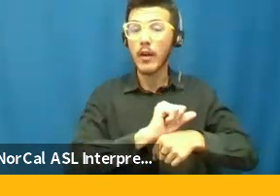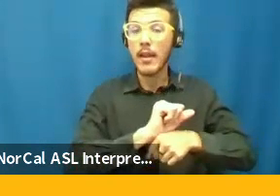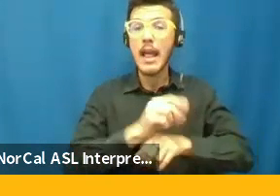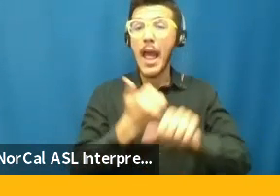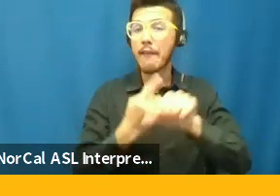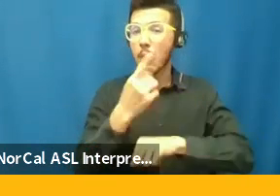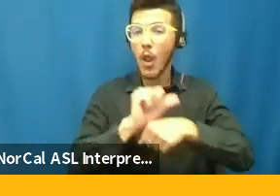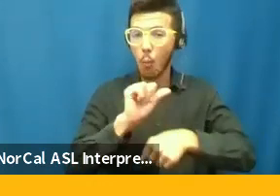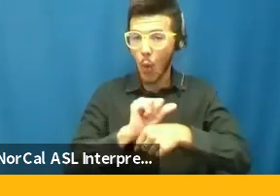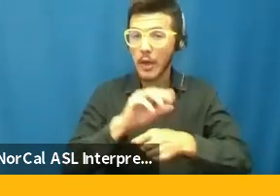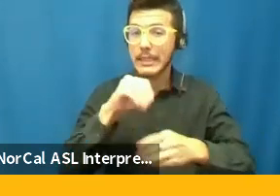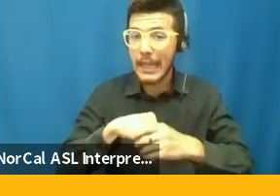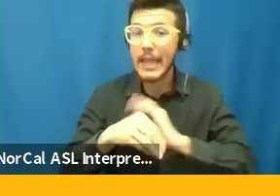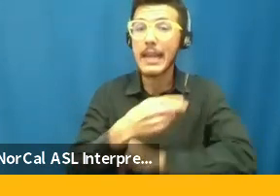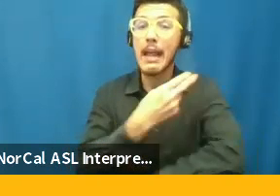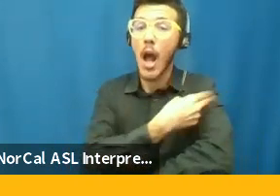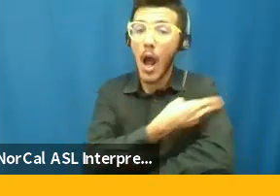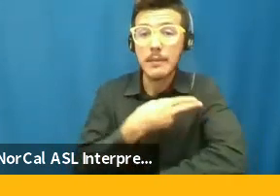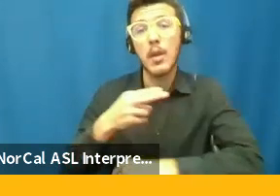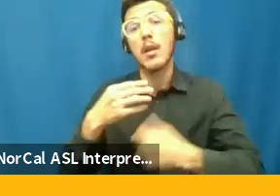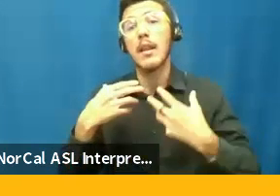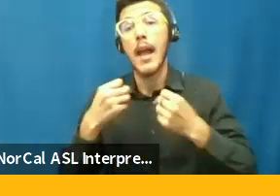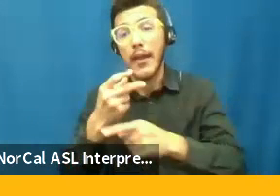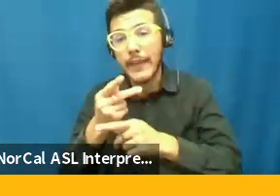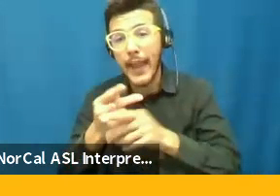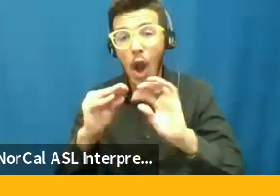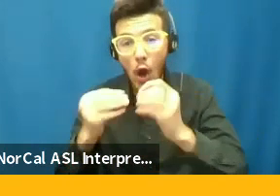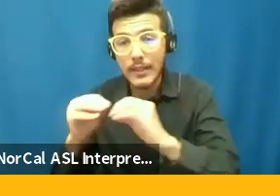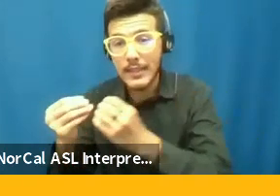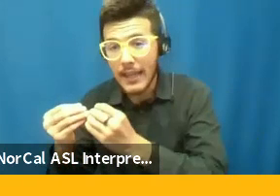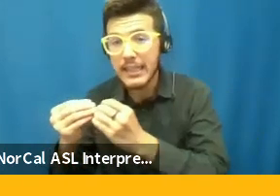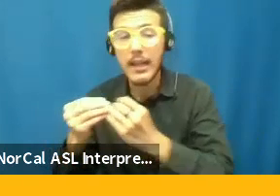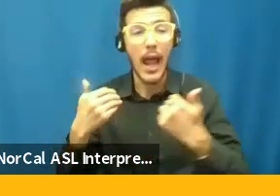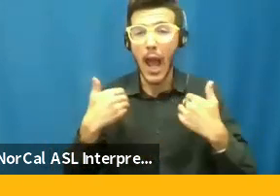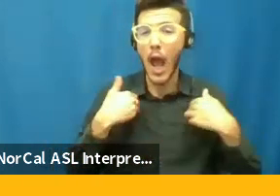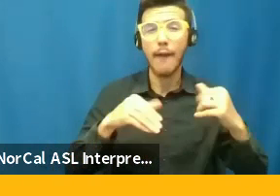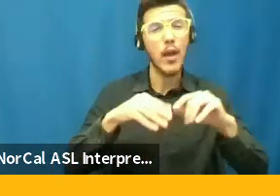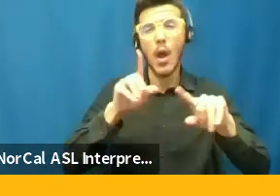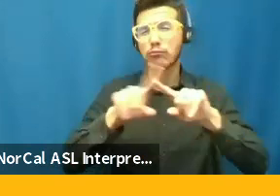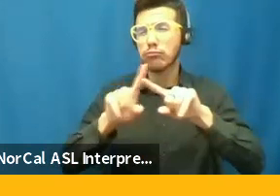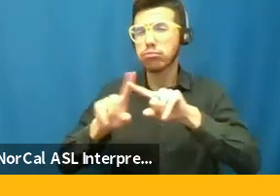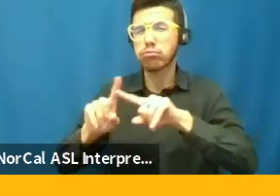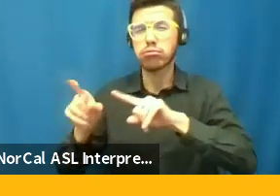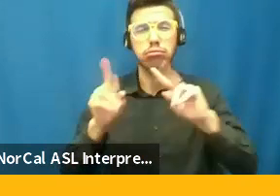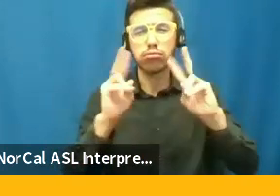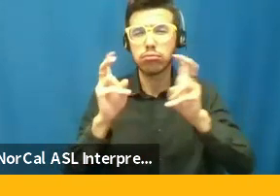organizations or hospitals. They, again, have these wide variety of topics, and the focus of the